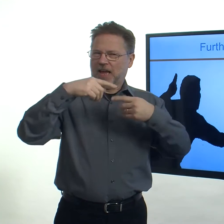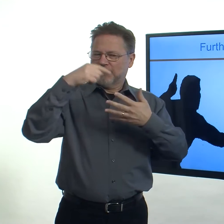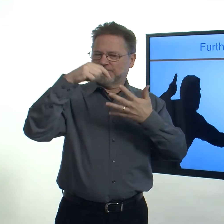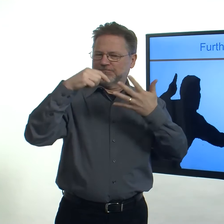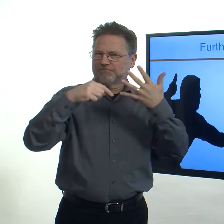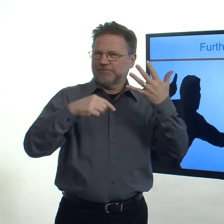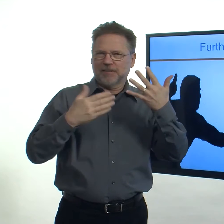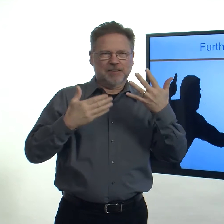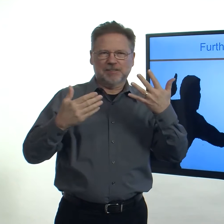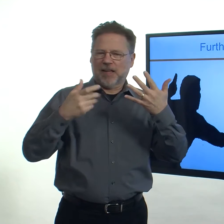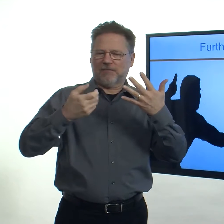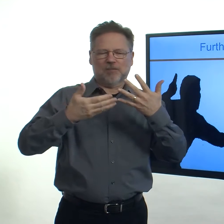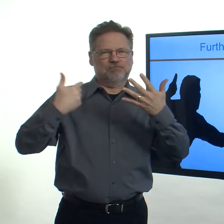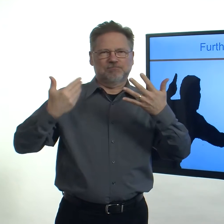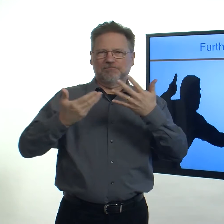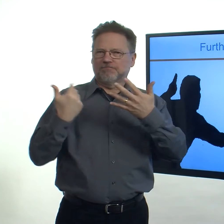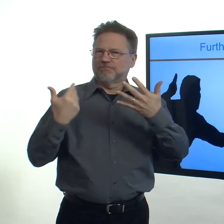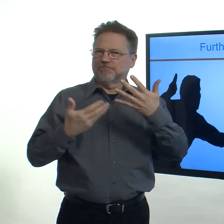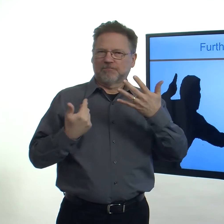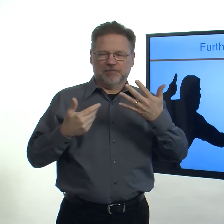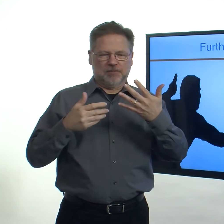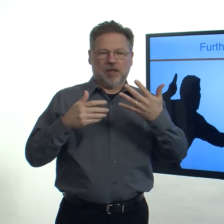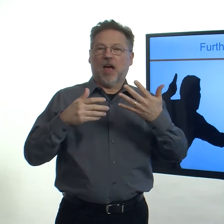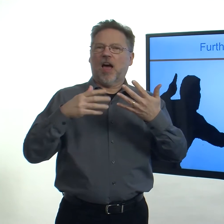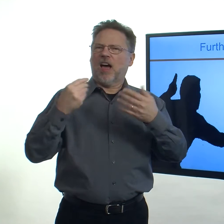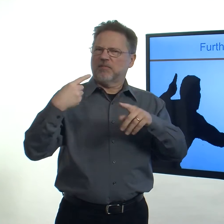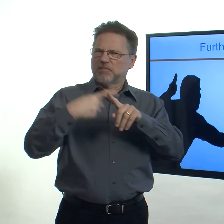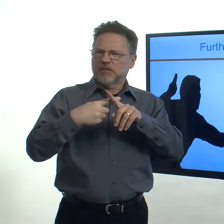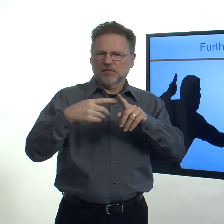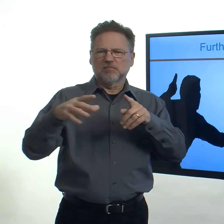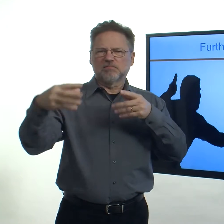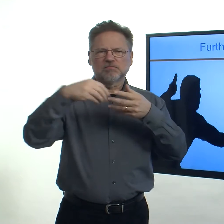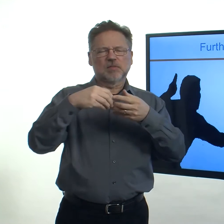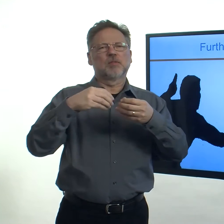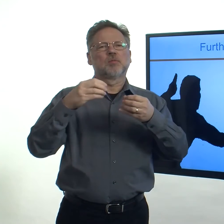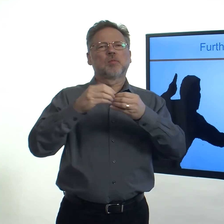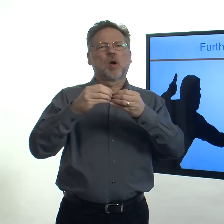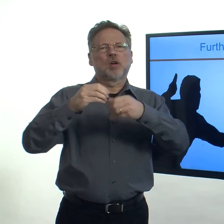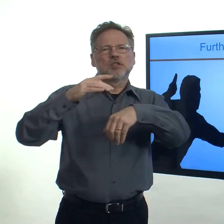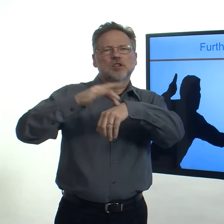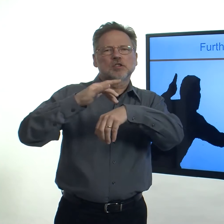used and are replaced by touch.